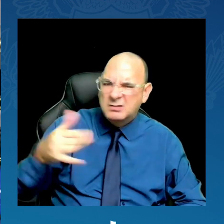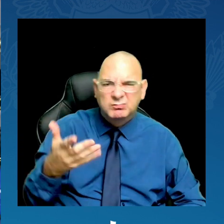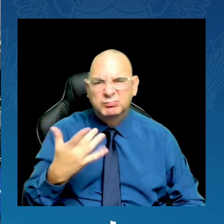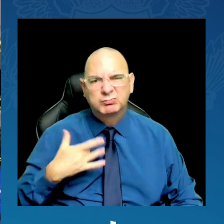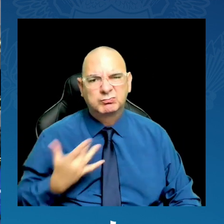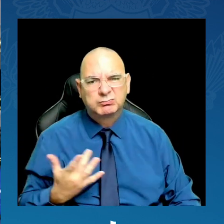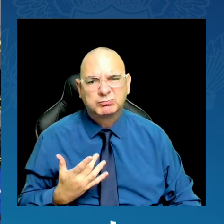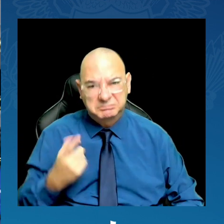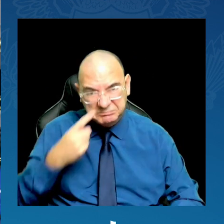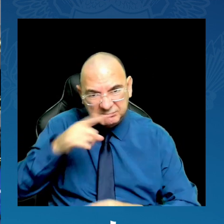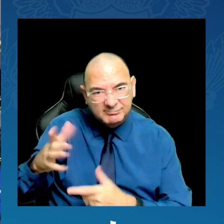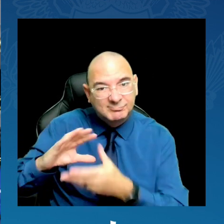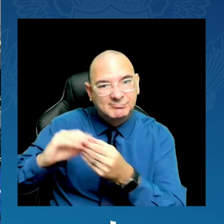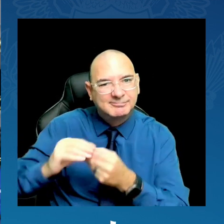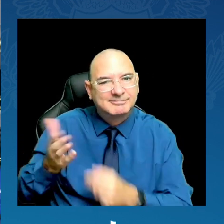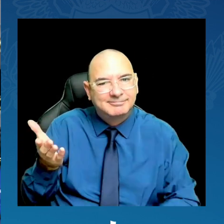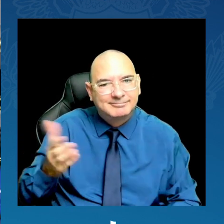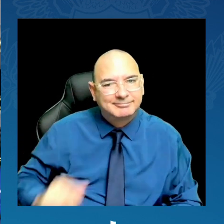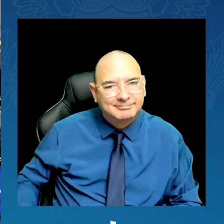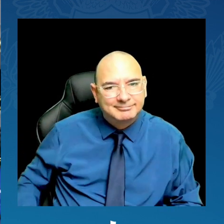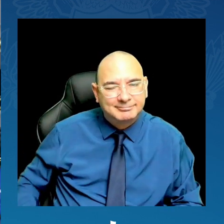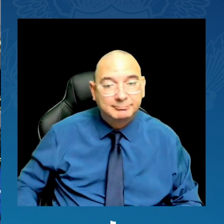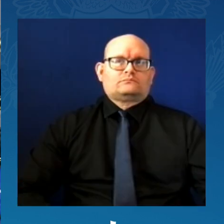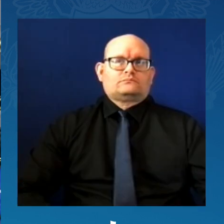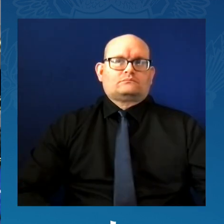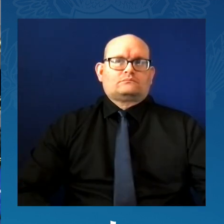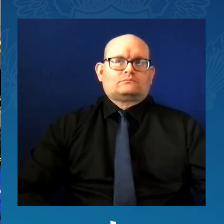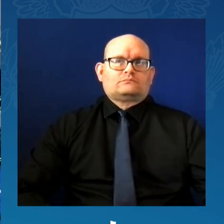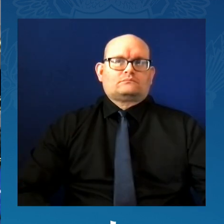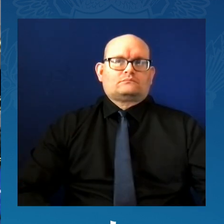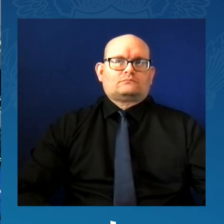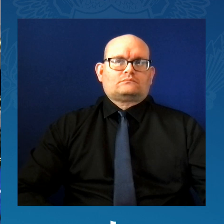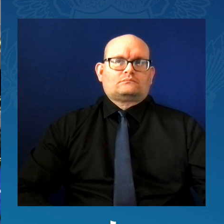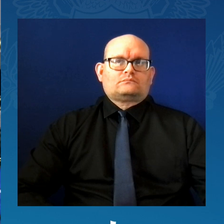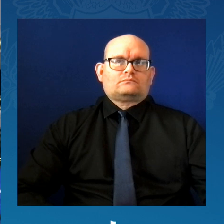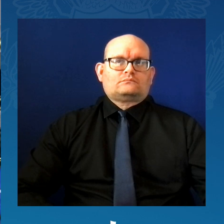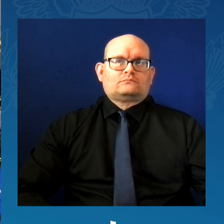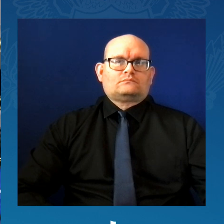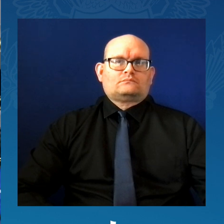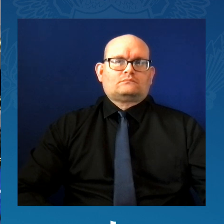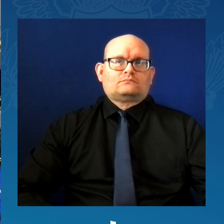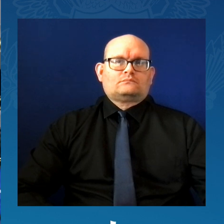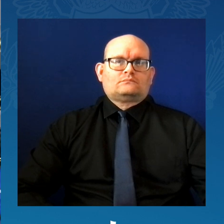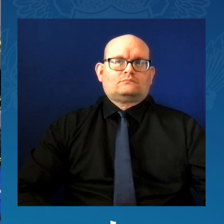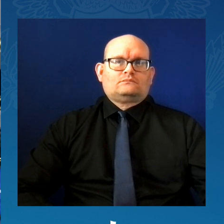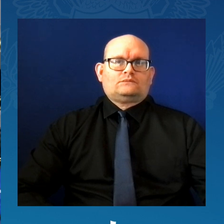Ms. Bulk: Madam Vice President and distinguished members of the Council. It's truly an honor and a privilege to speak with you today